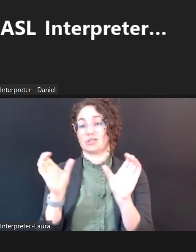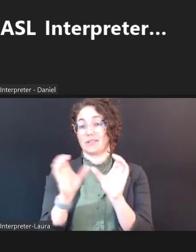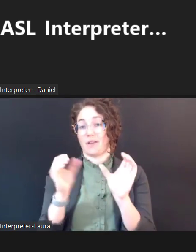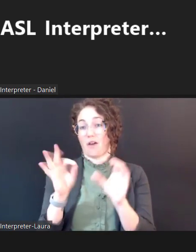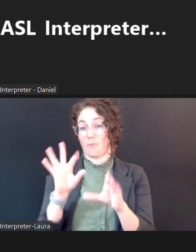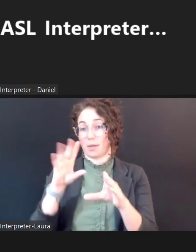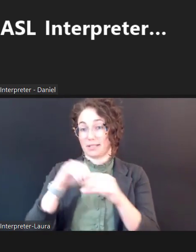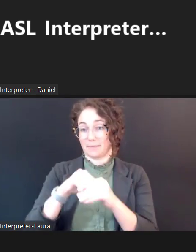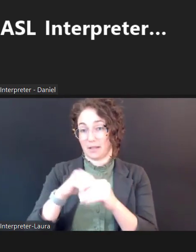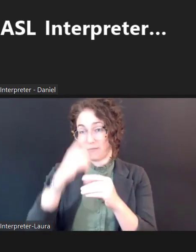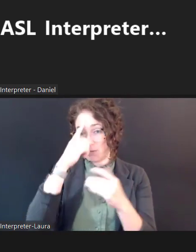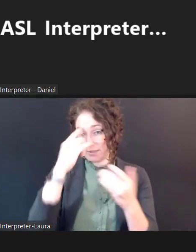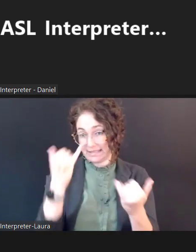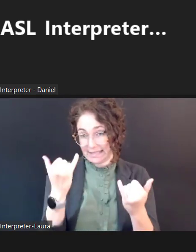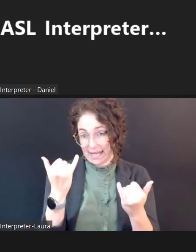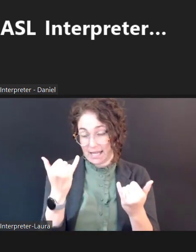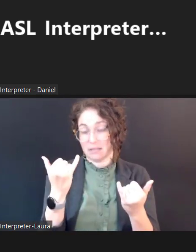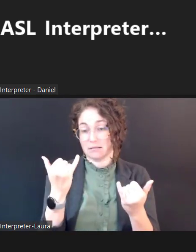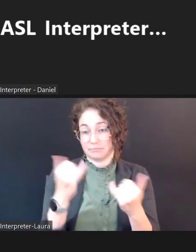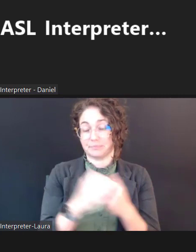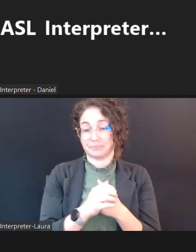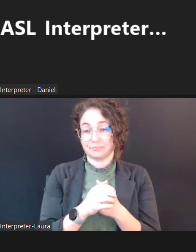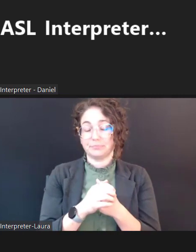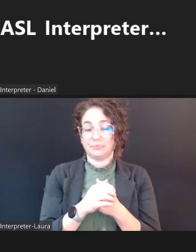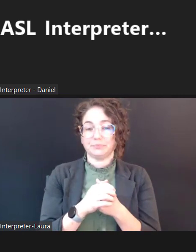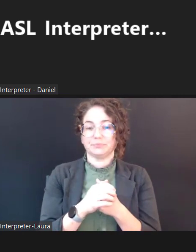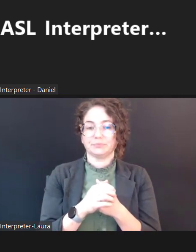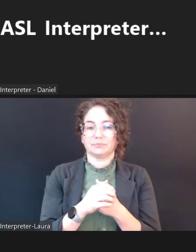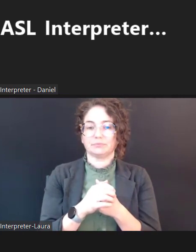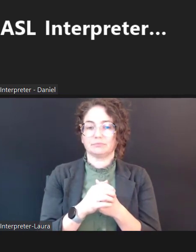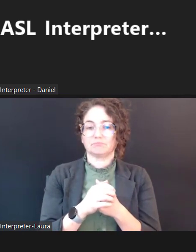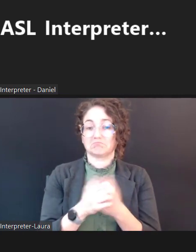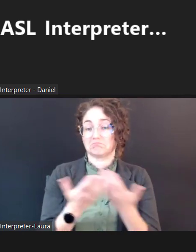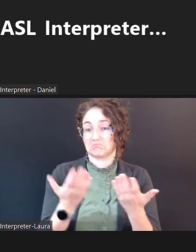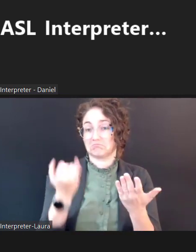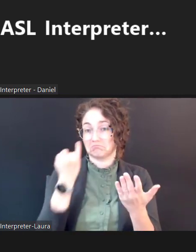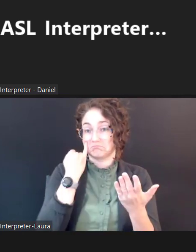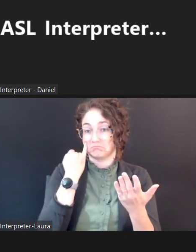So, if that's important to you, make sure you hang on at the end